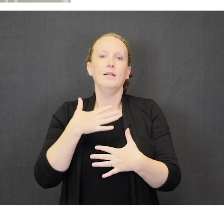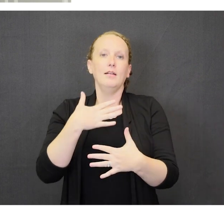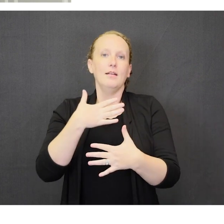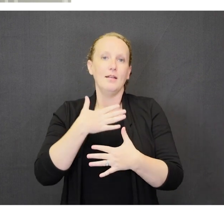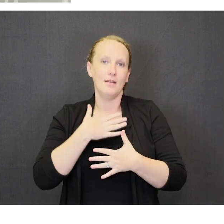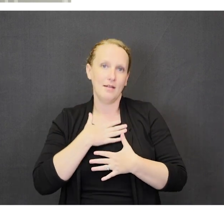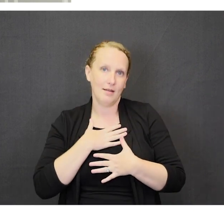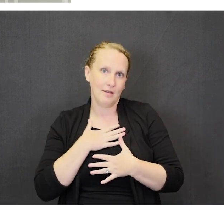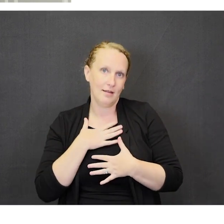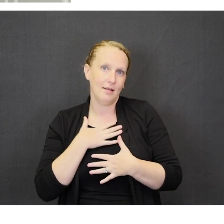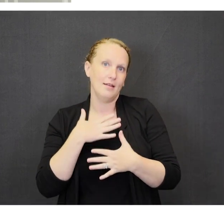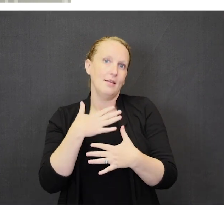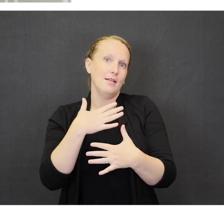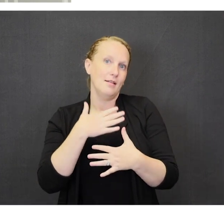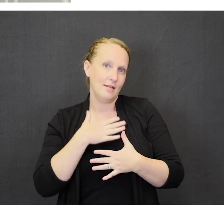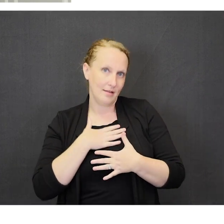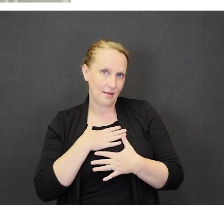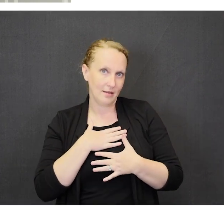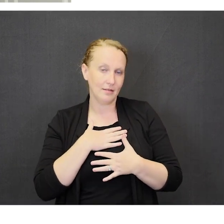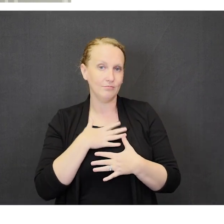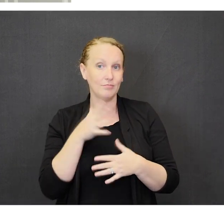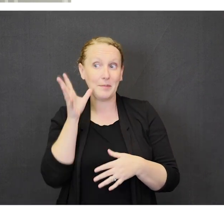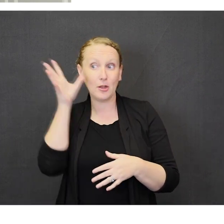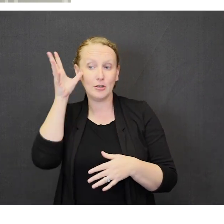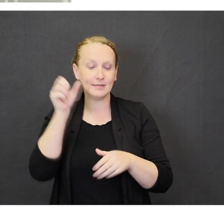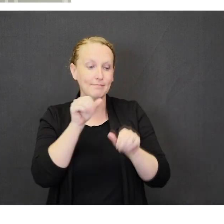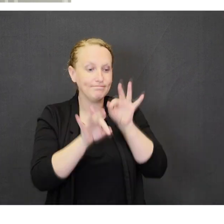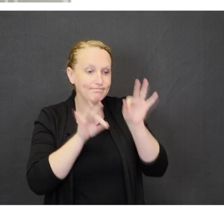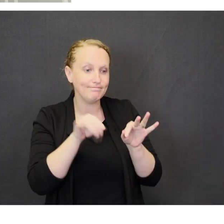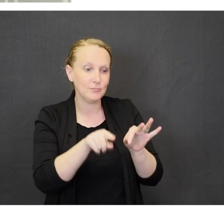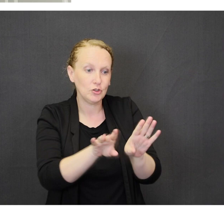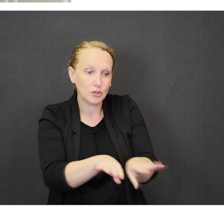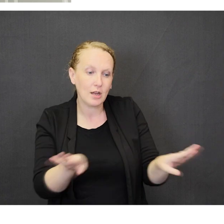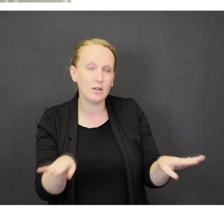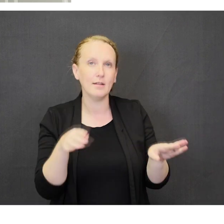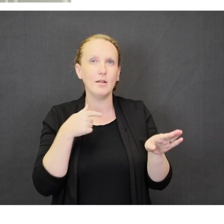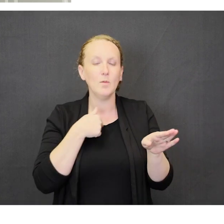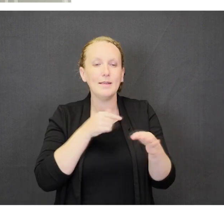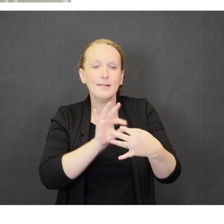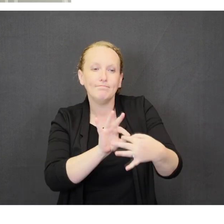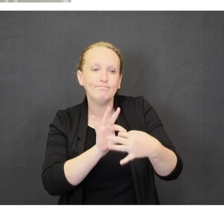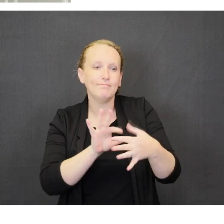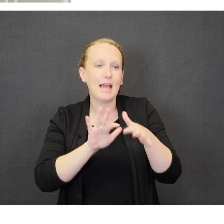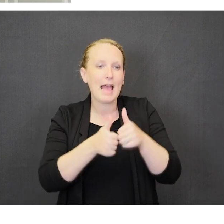am you know spending time thinking about things that we can do together you know